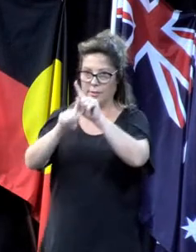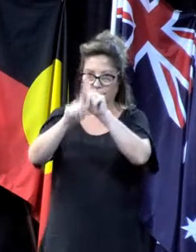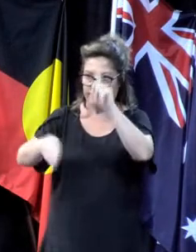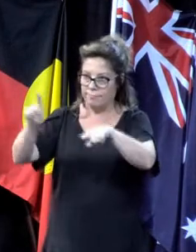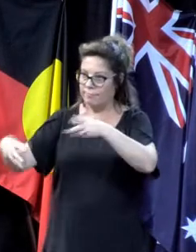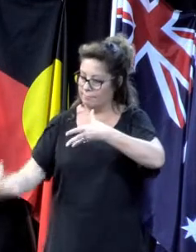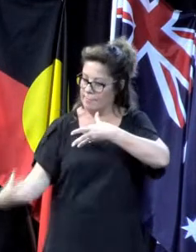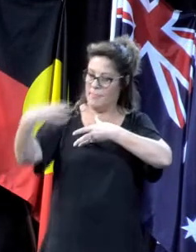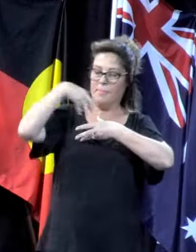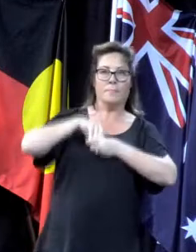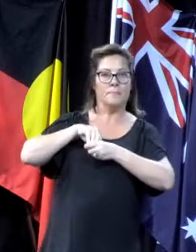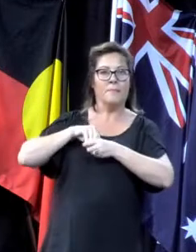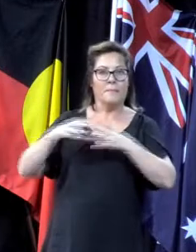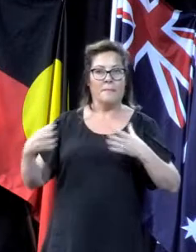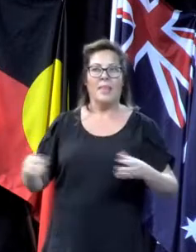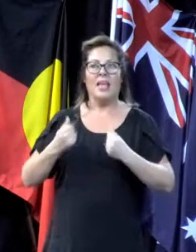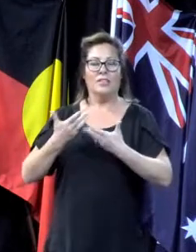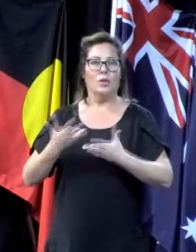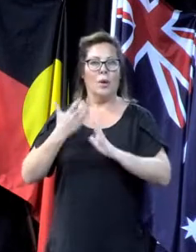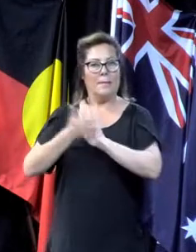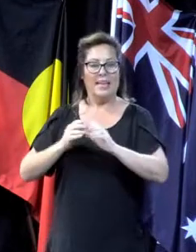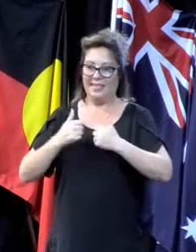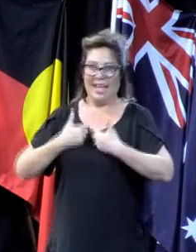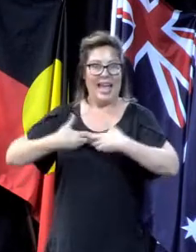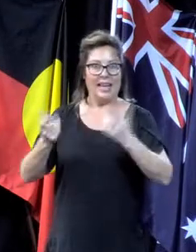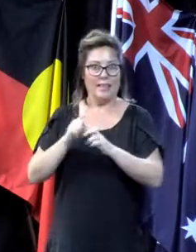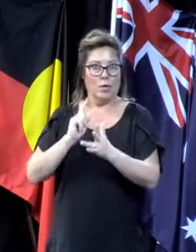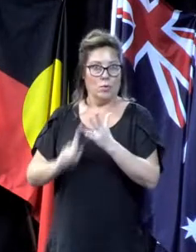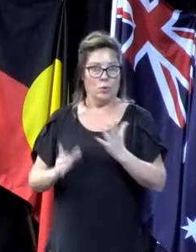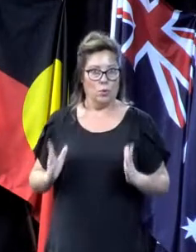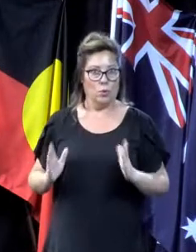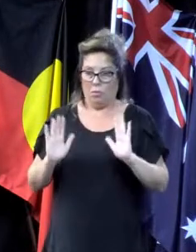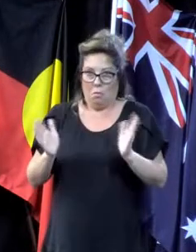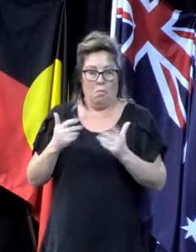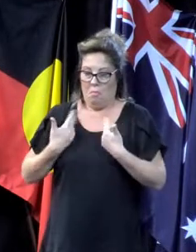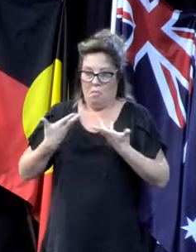that those practices are actually inclusive of every child. So, you can say we're a high-performing school.